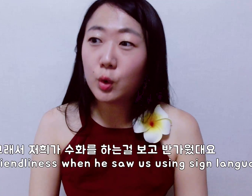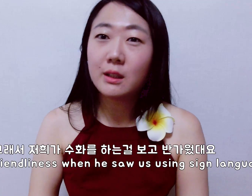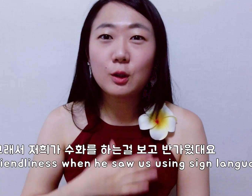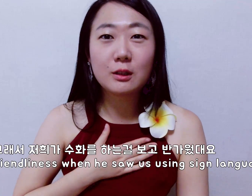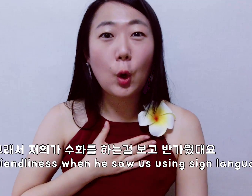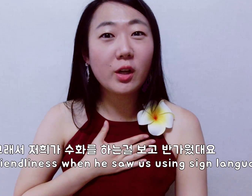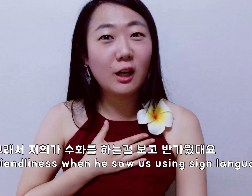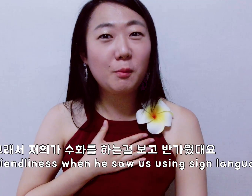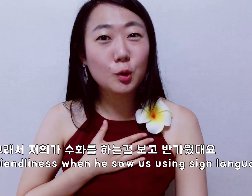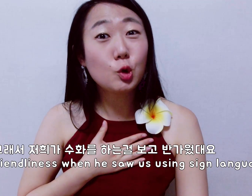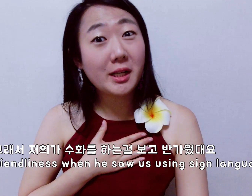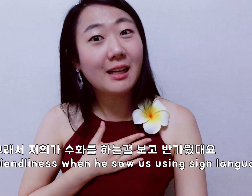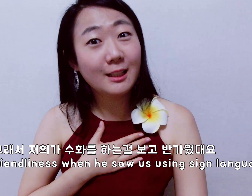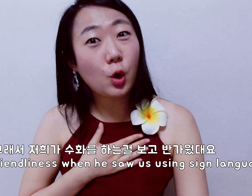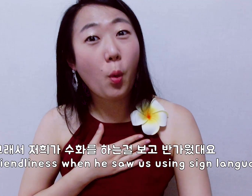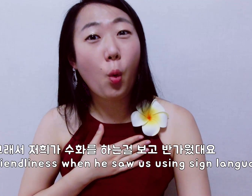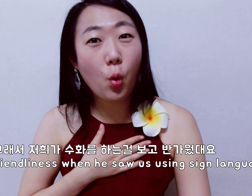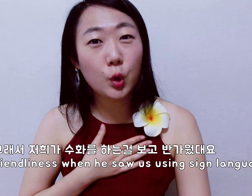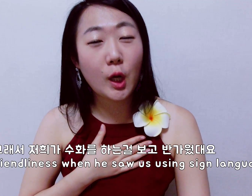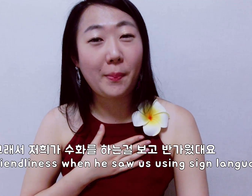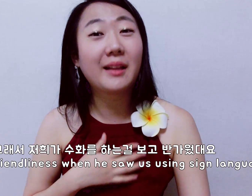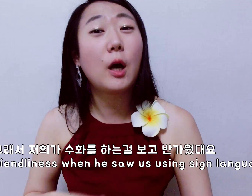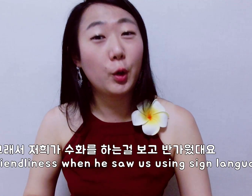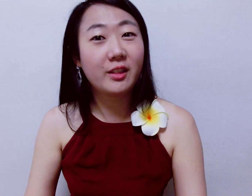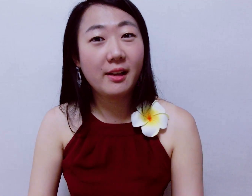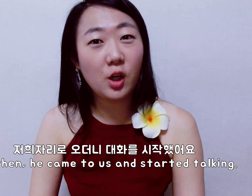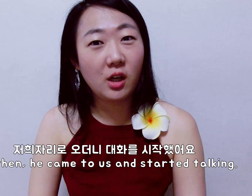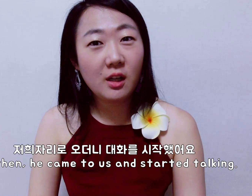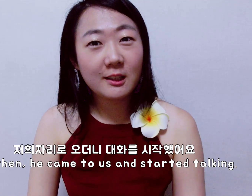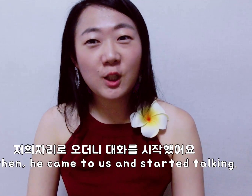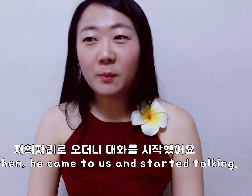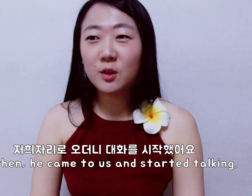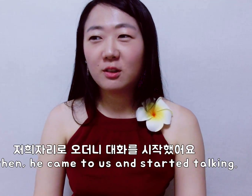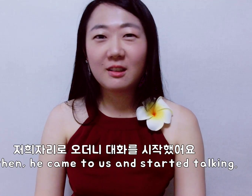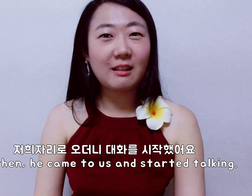청각장애데프가 있다라는걸 보여 드렸어요we showed we have hearing disorder deaf. 보고 그냥 바로 통과after seeing then passed directly.